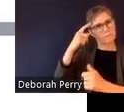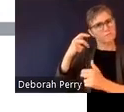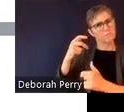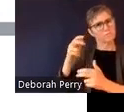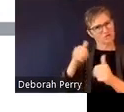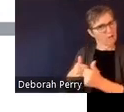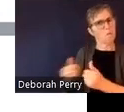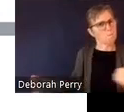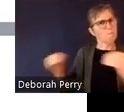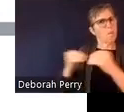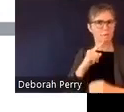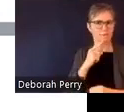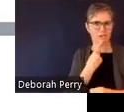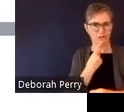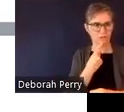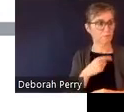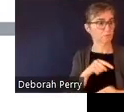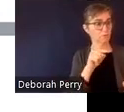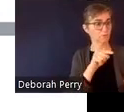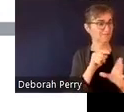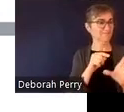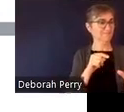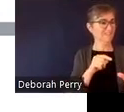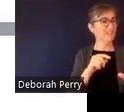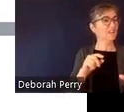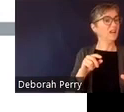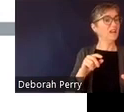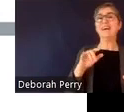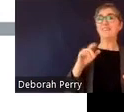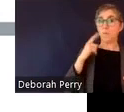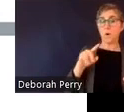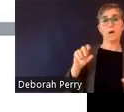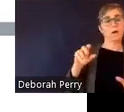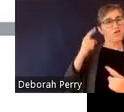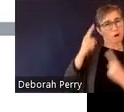here is suicidal thoughts and here again is anxiety and depression. And while it looks